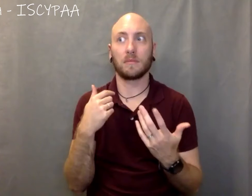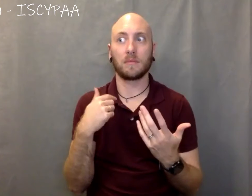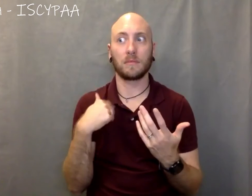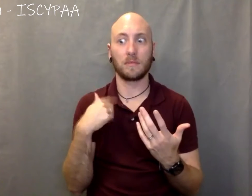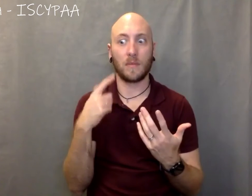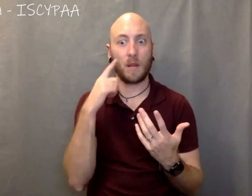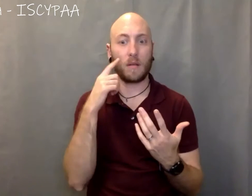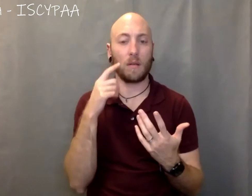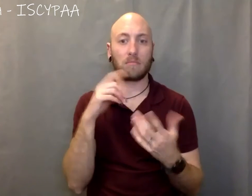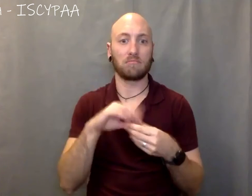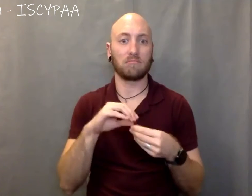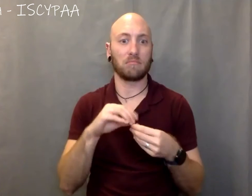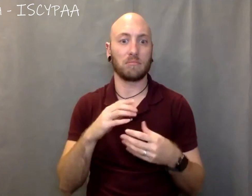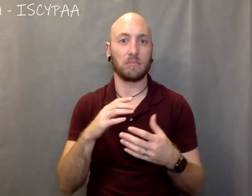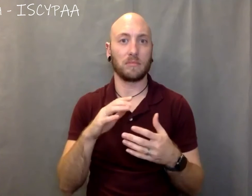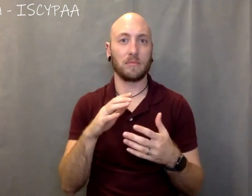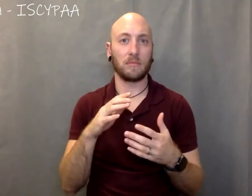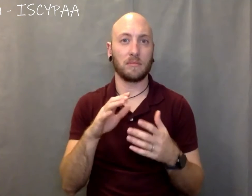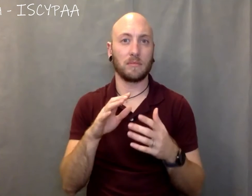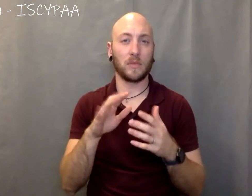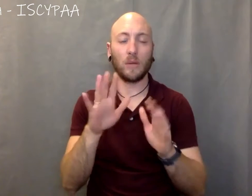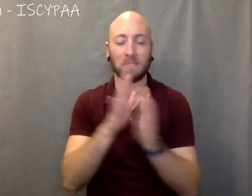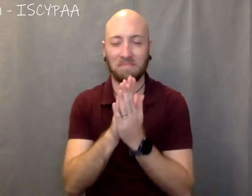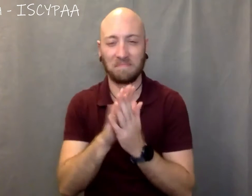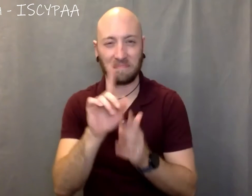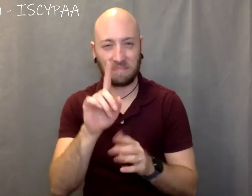I want to take a minute to thank all of you for showing up tonight, you know,